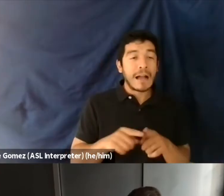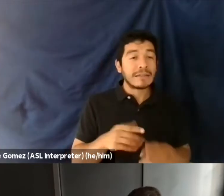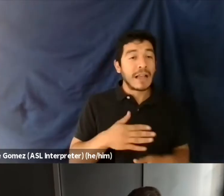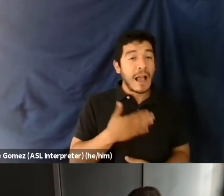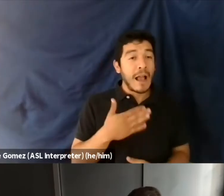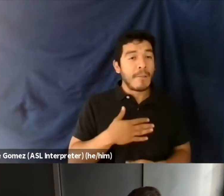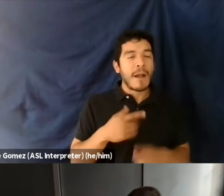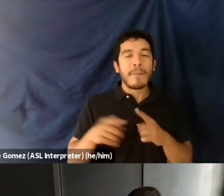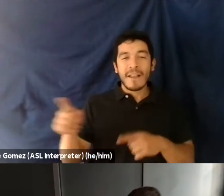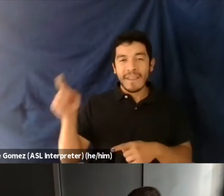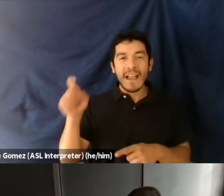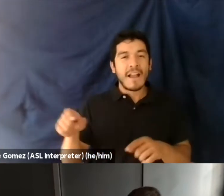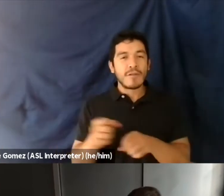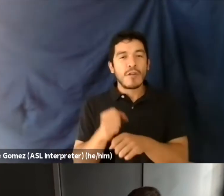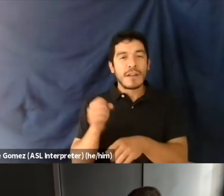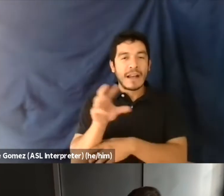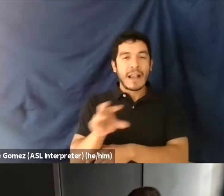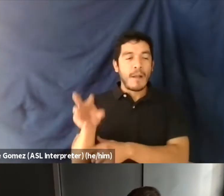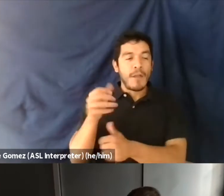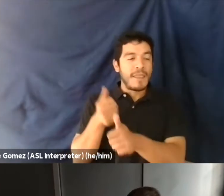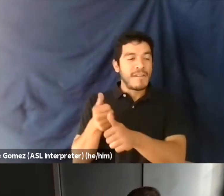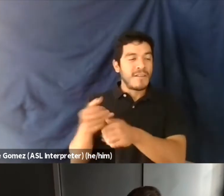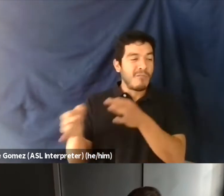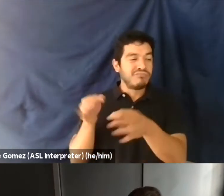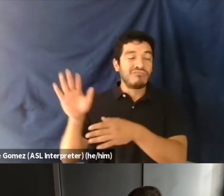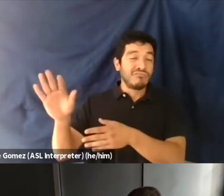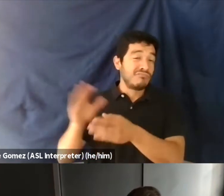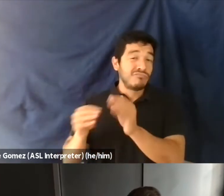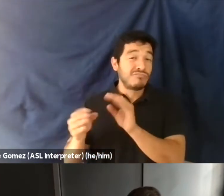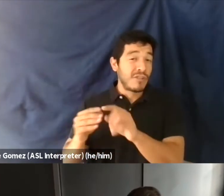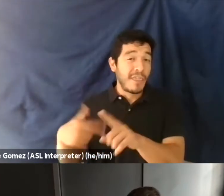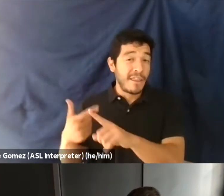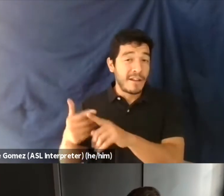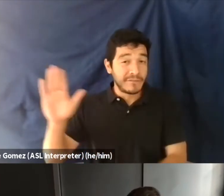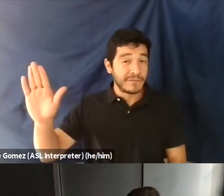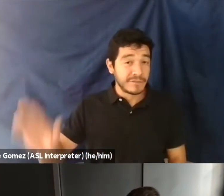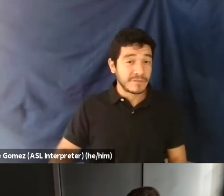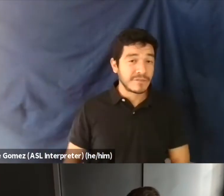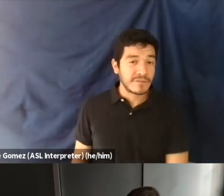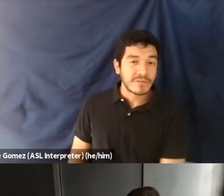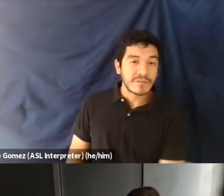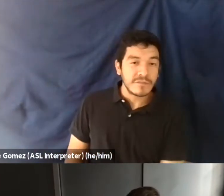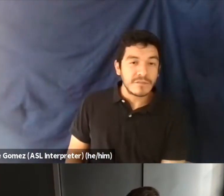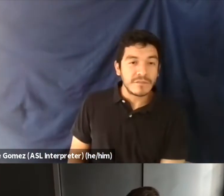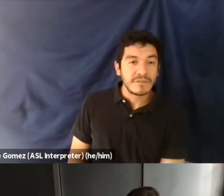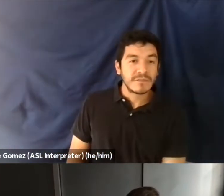a camera themselves and started making their movie. Yeah, how did we convince them all to get on board?